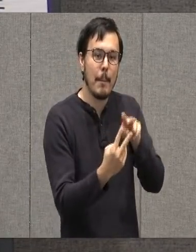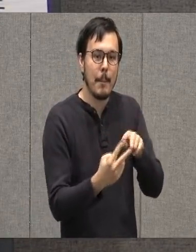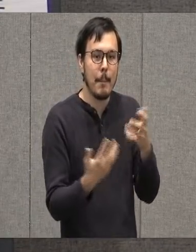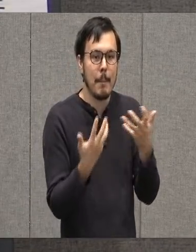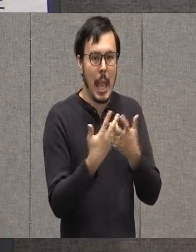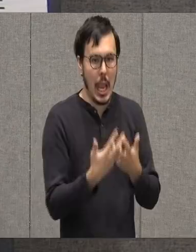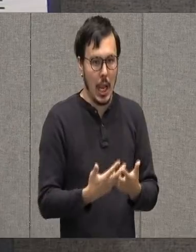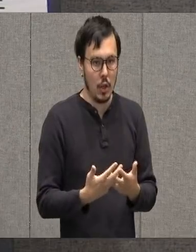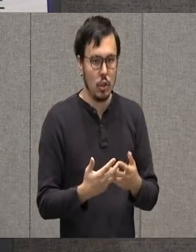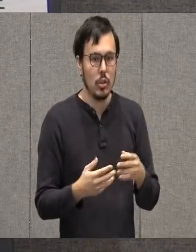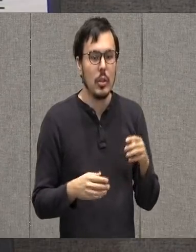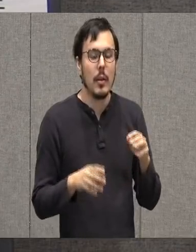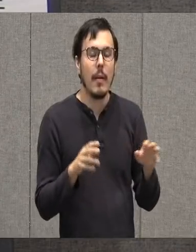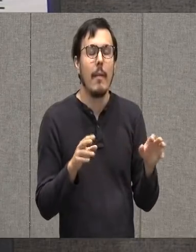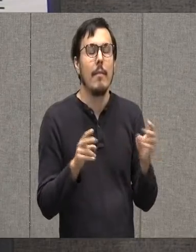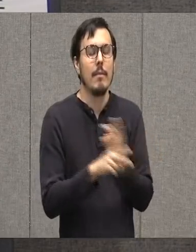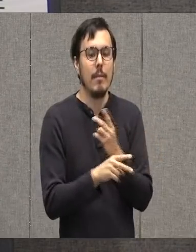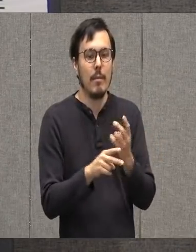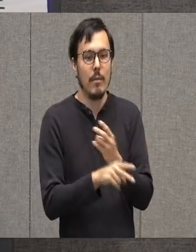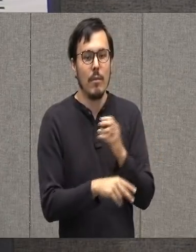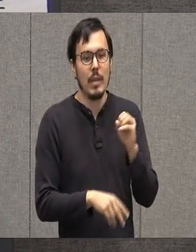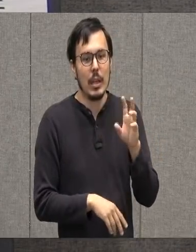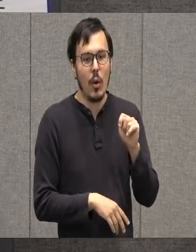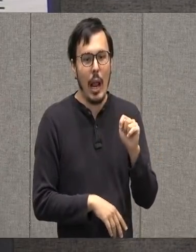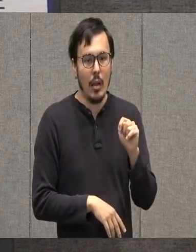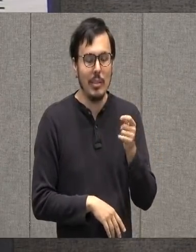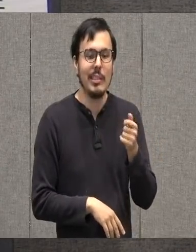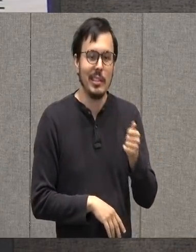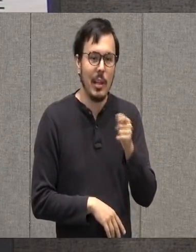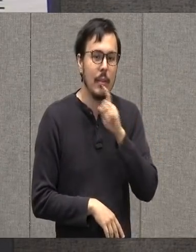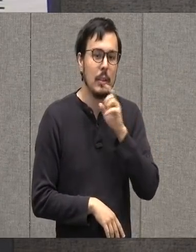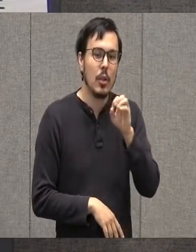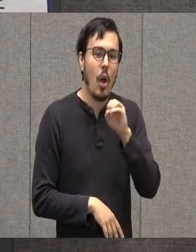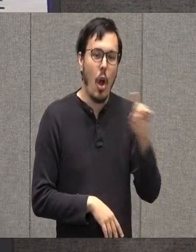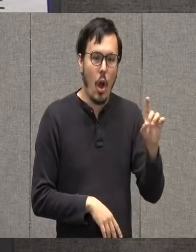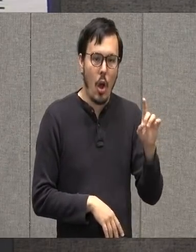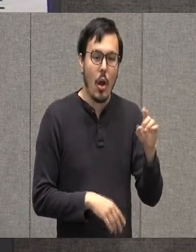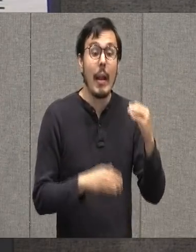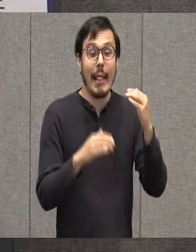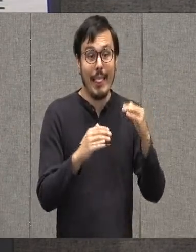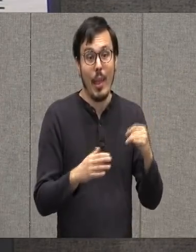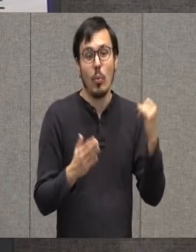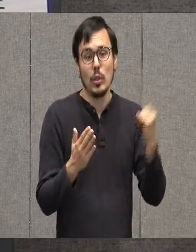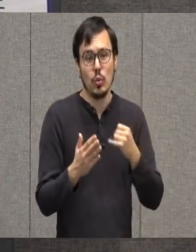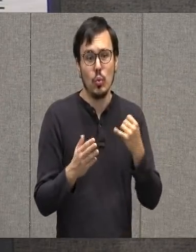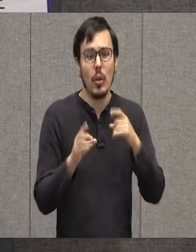And then we drew it in stars. So for the number of 15, we came up with a bunch